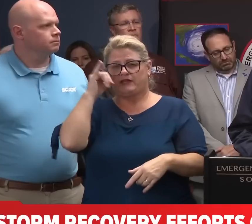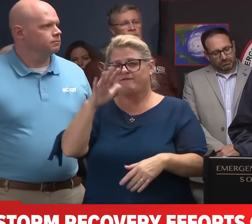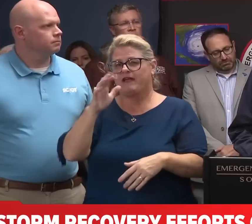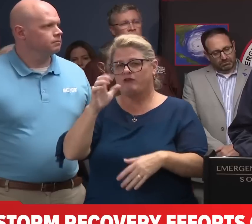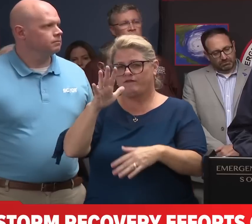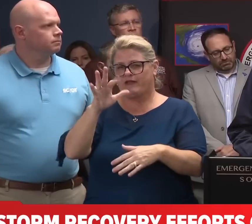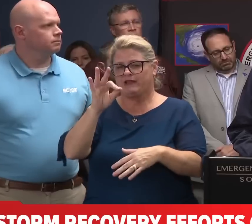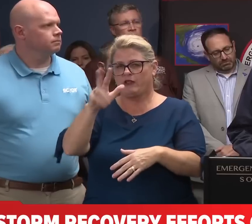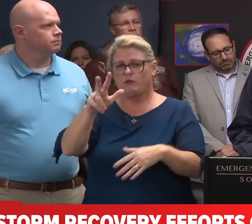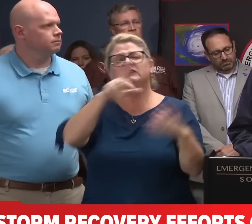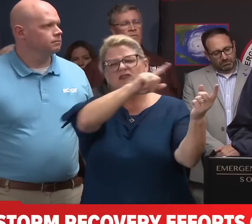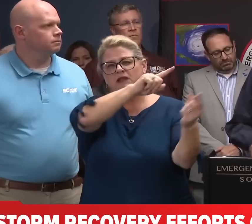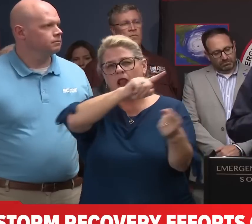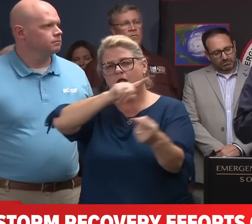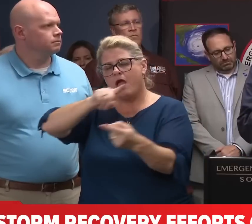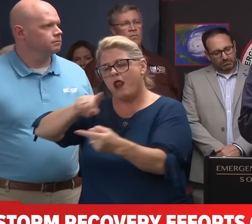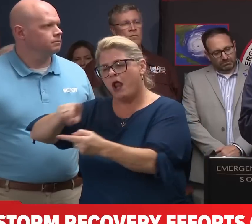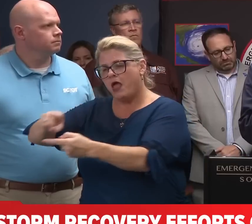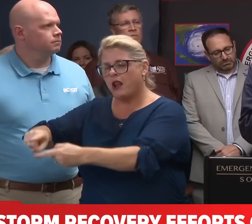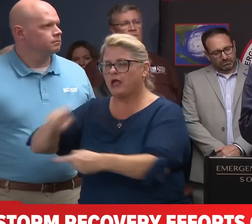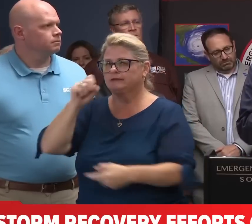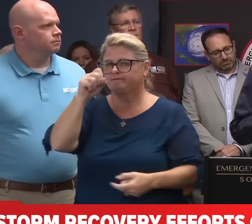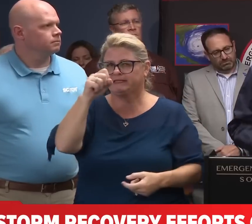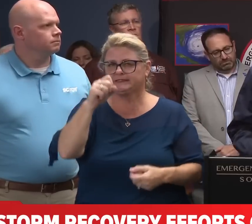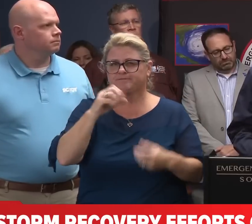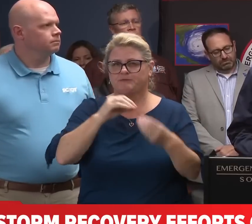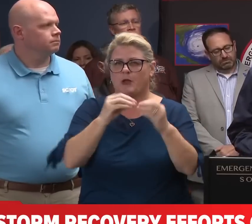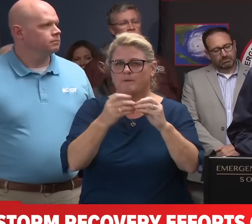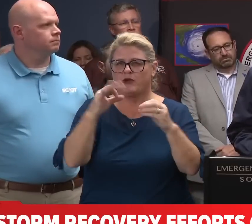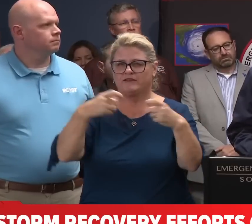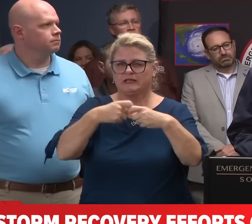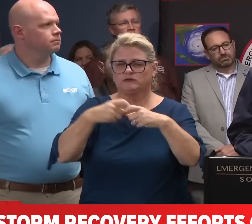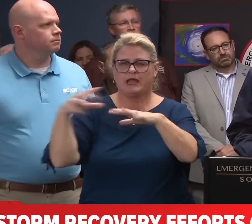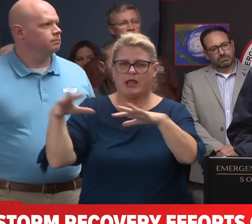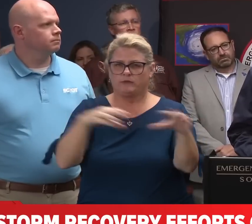So it was going down steadily as of Sunday, Dominion